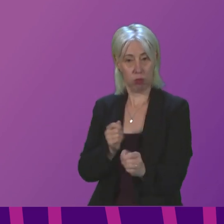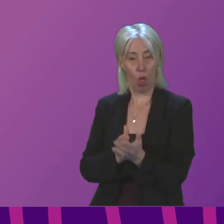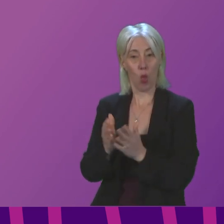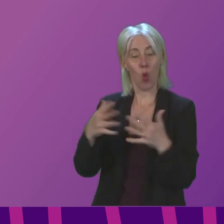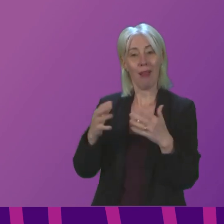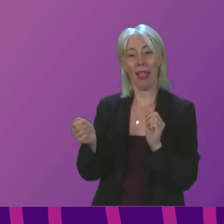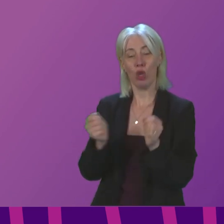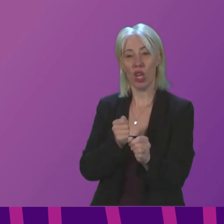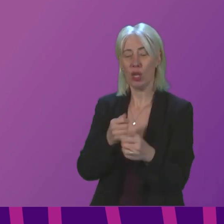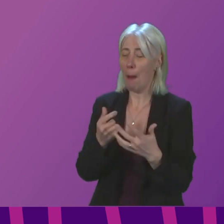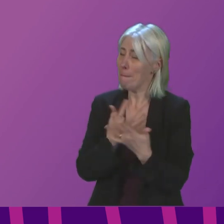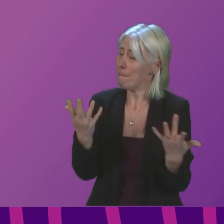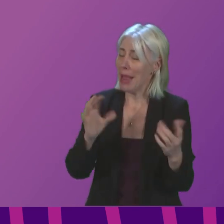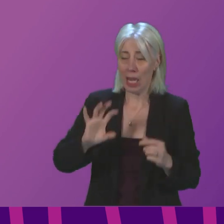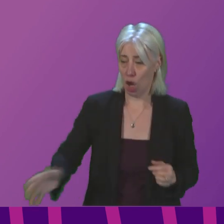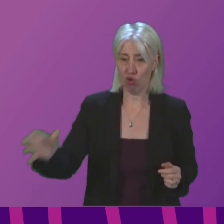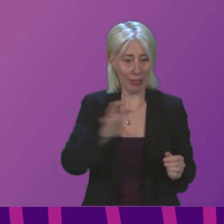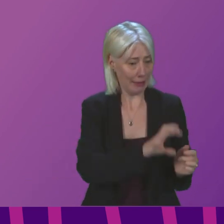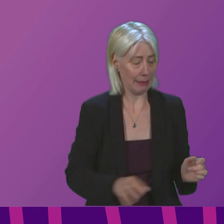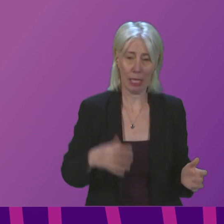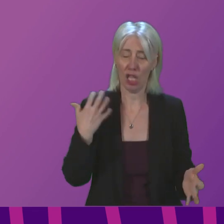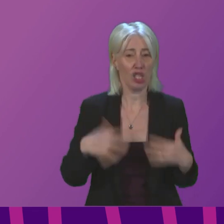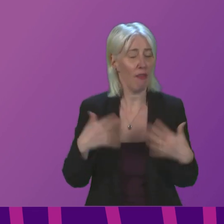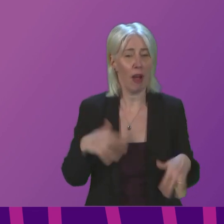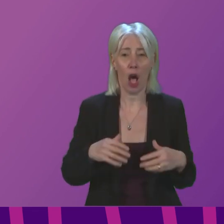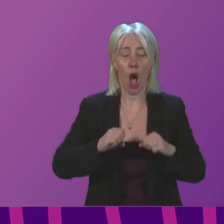said, many countries across the world are suffering loss and damage right now. They